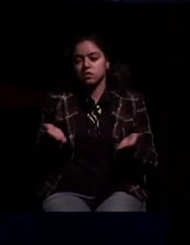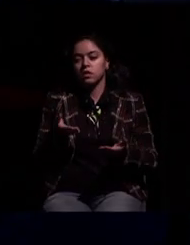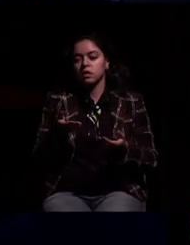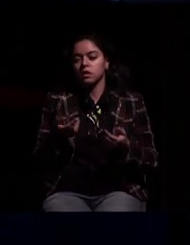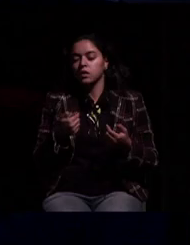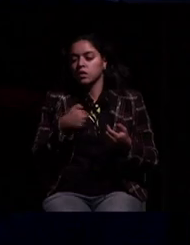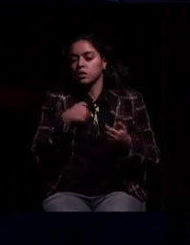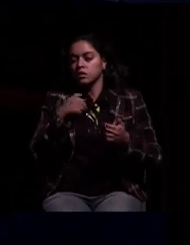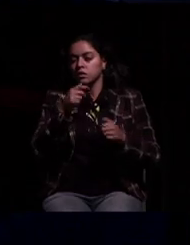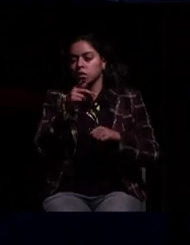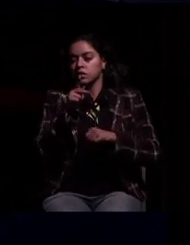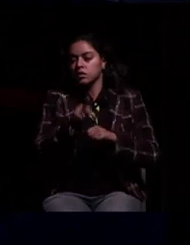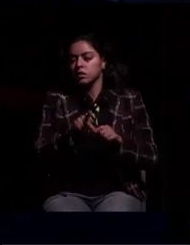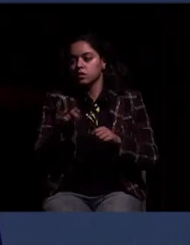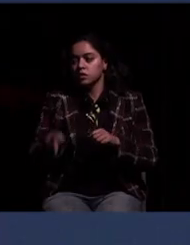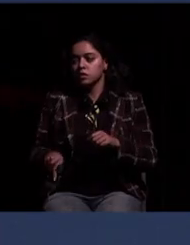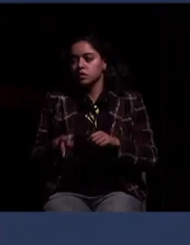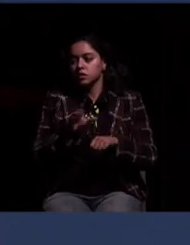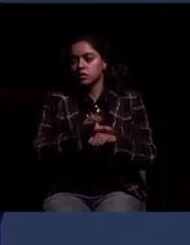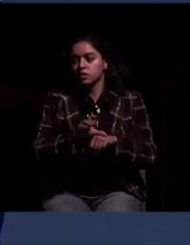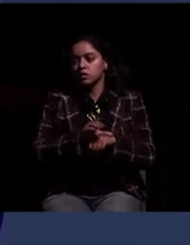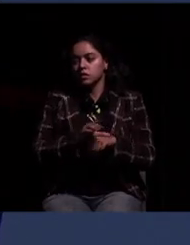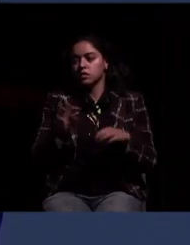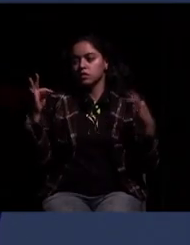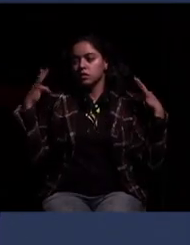of the course of Tourism at the UFSCAR.